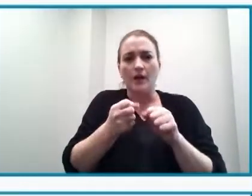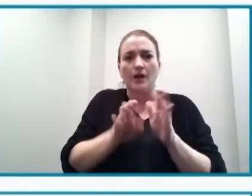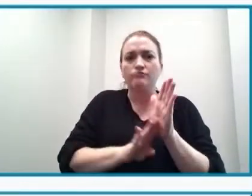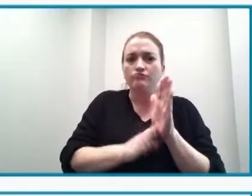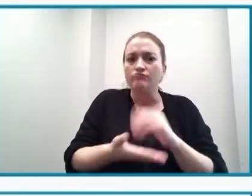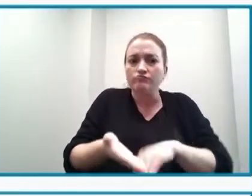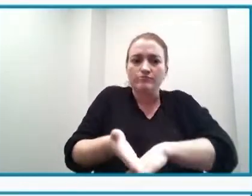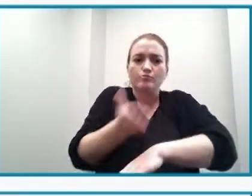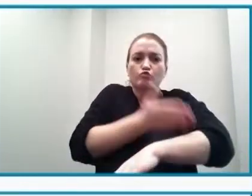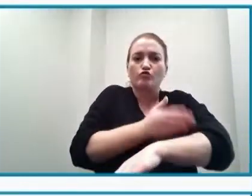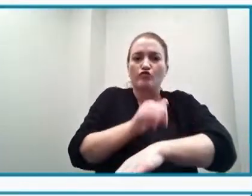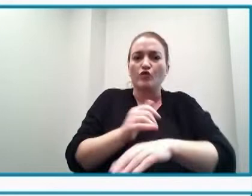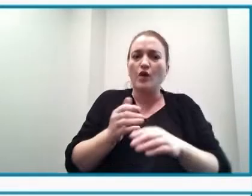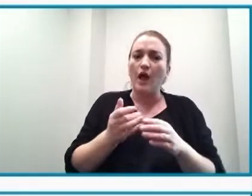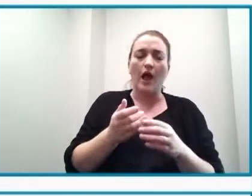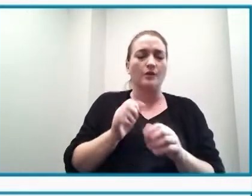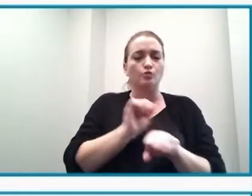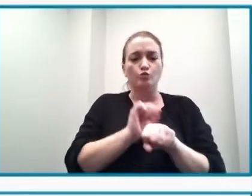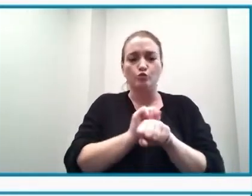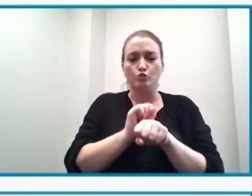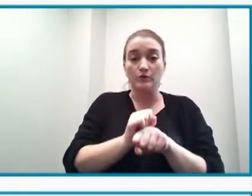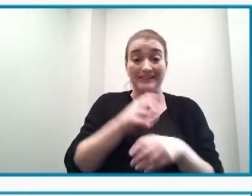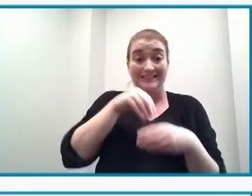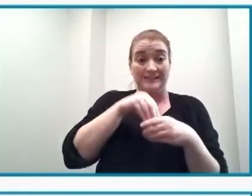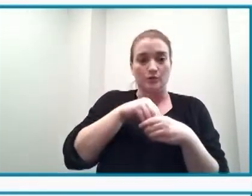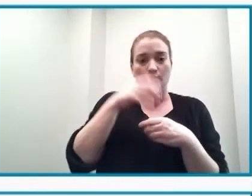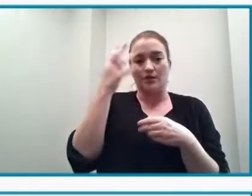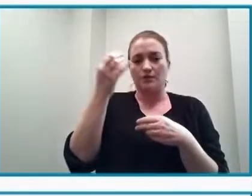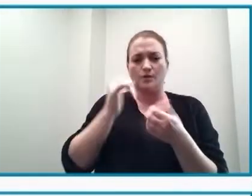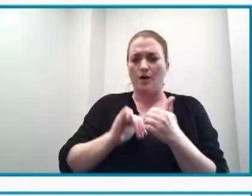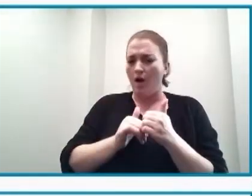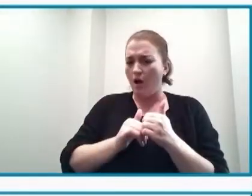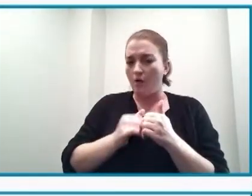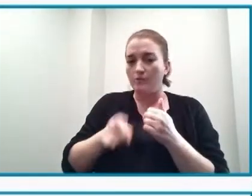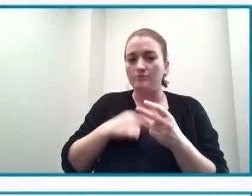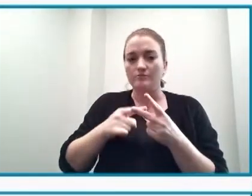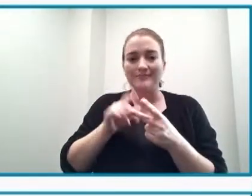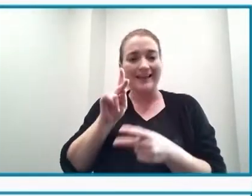both internally and externally. So, Katie, Gill, before we kick things off,